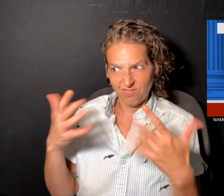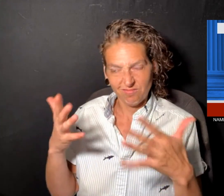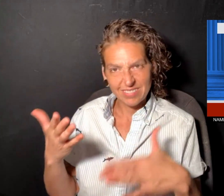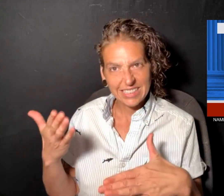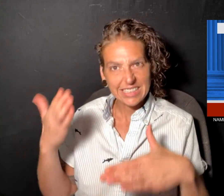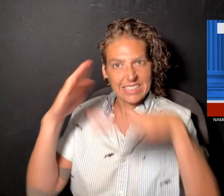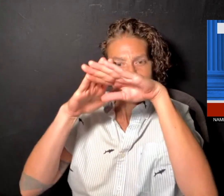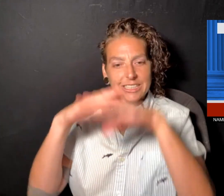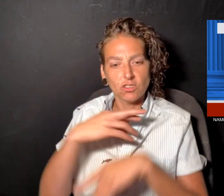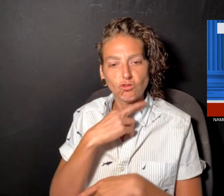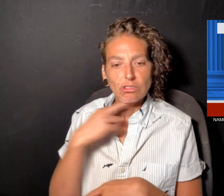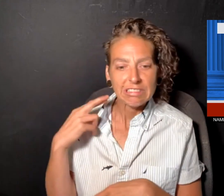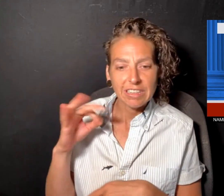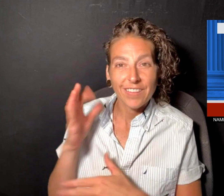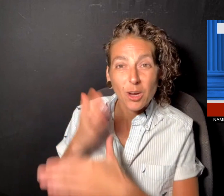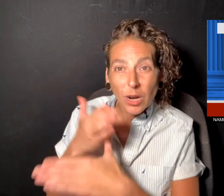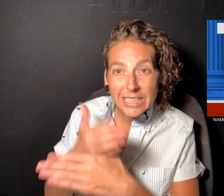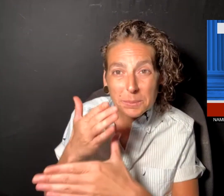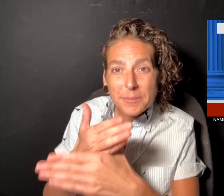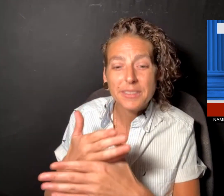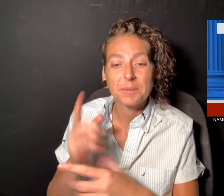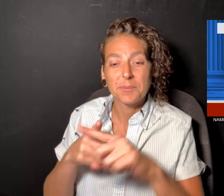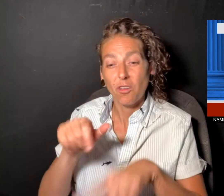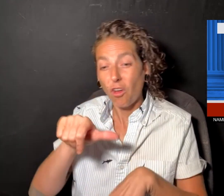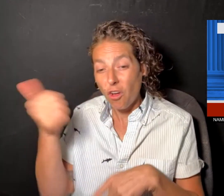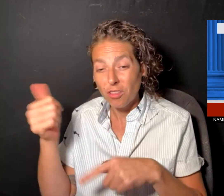an increased risk of harassment and other forms of harm.